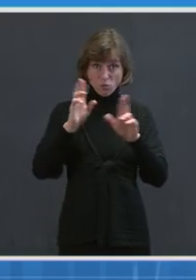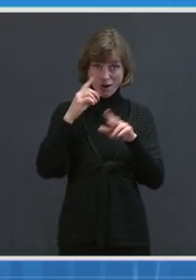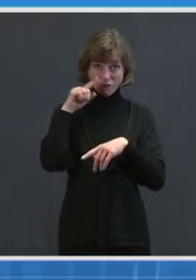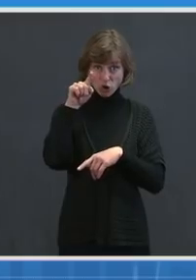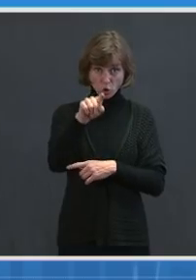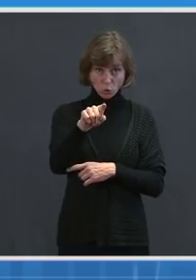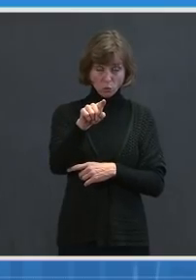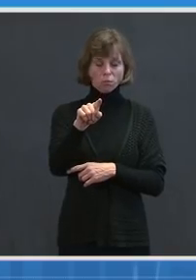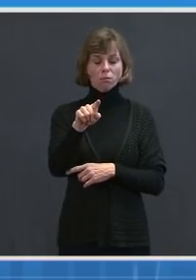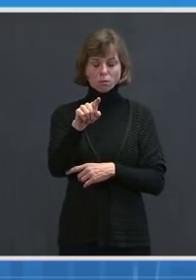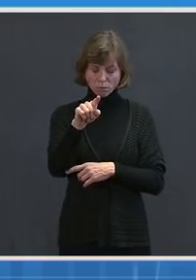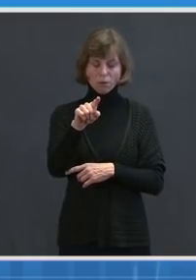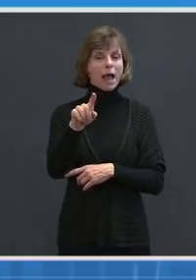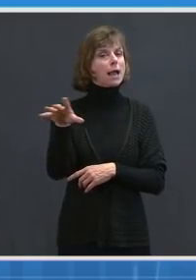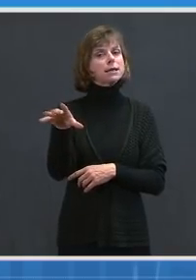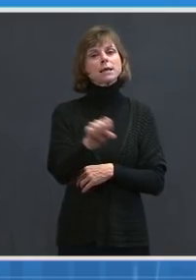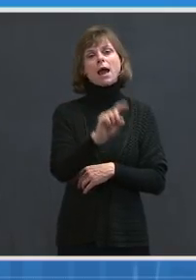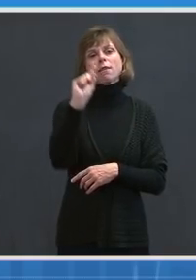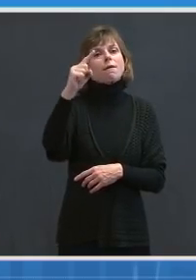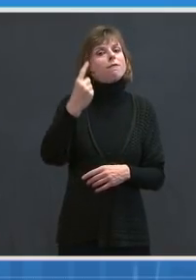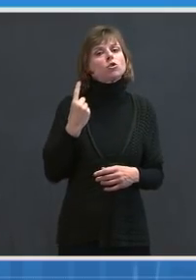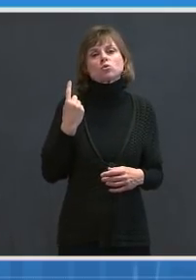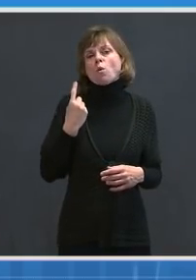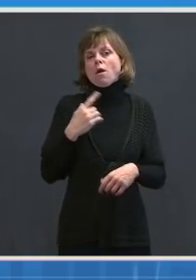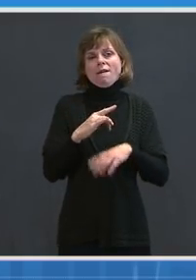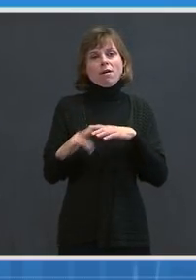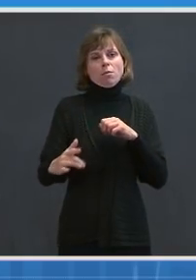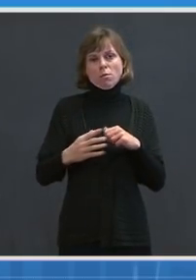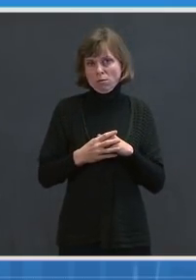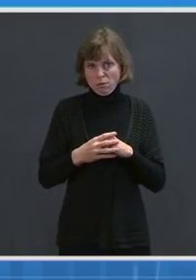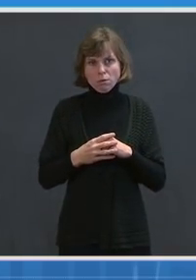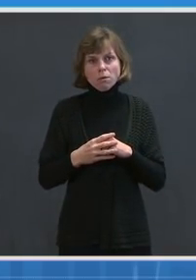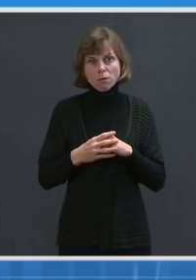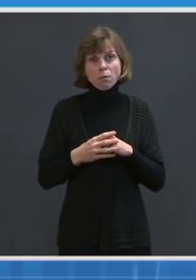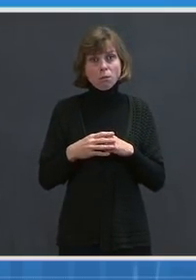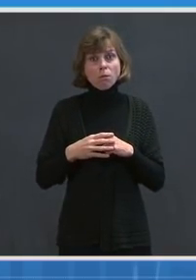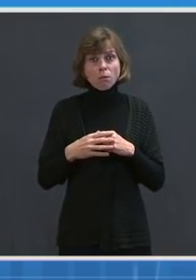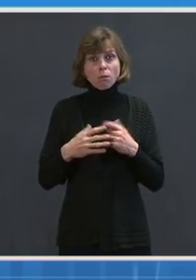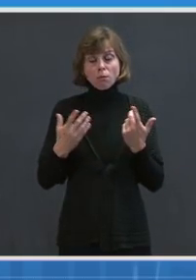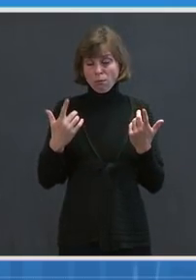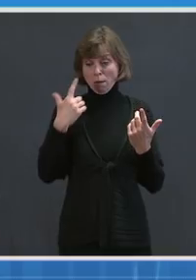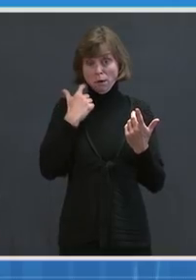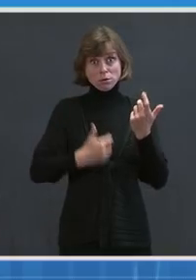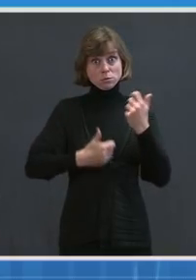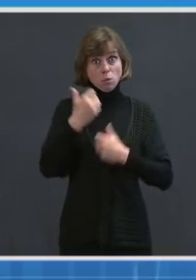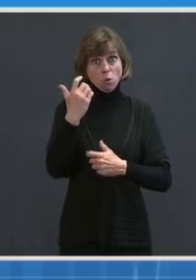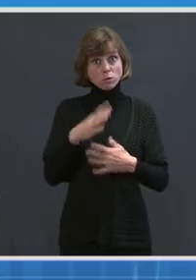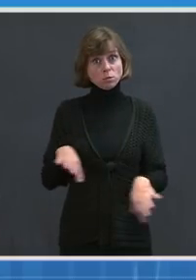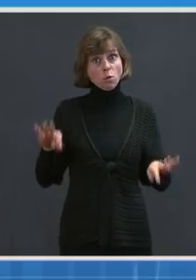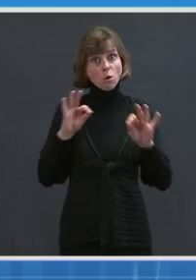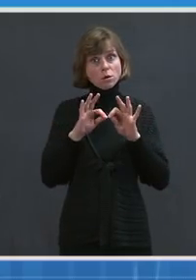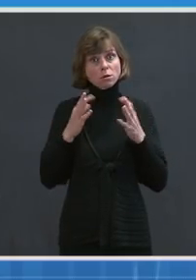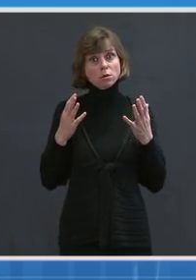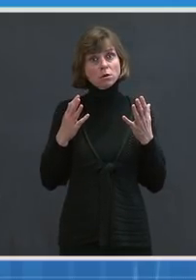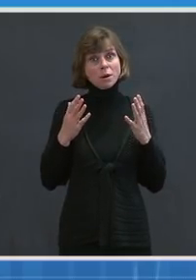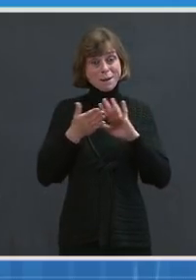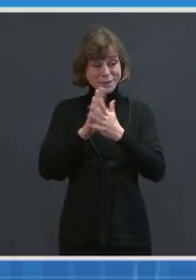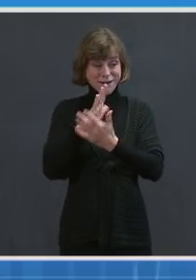I would take the first available vaccine because the most important thing to do is to get vaccinated